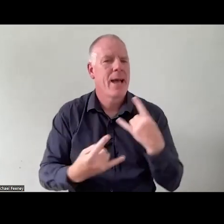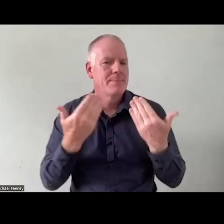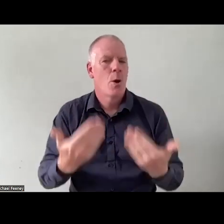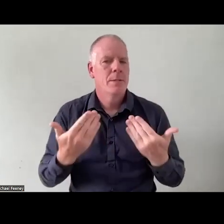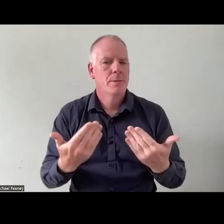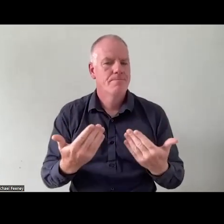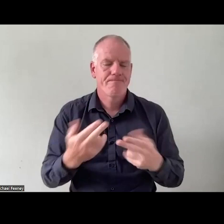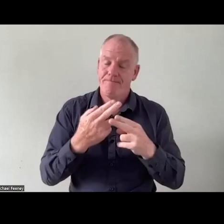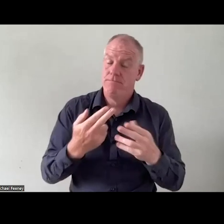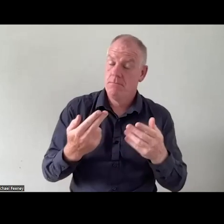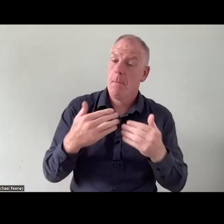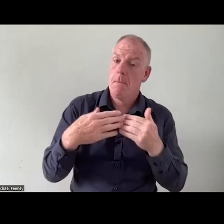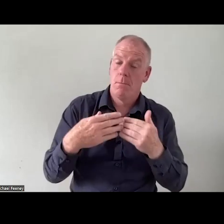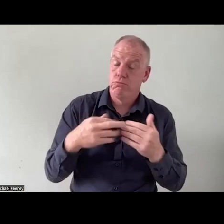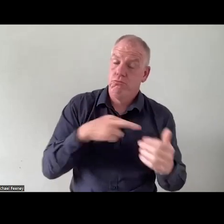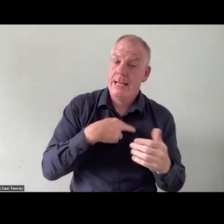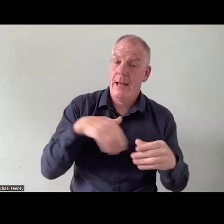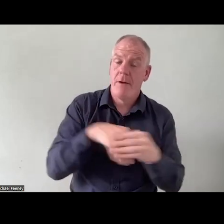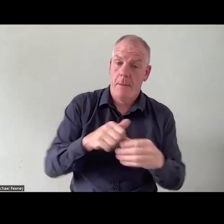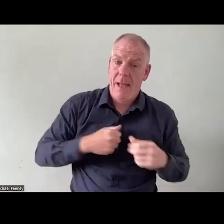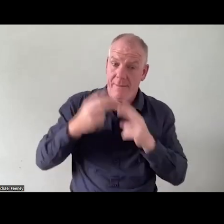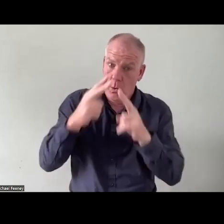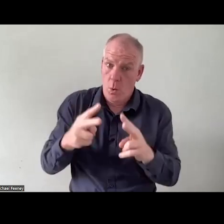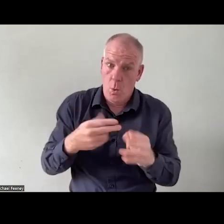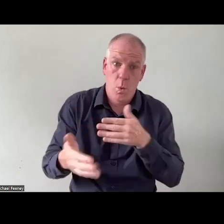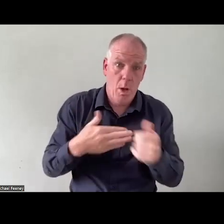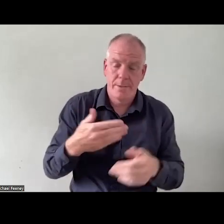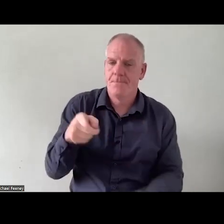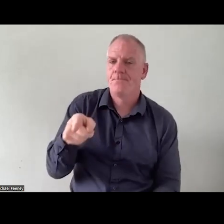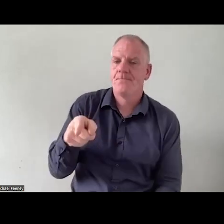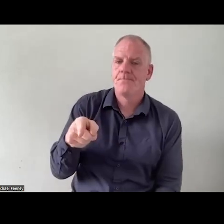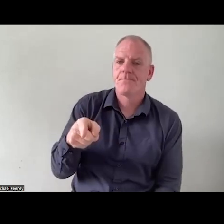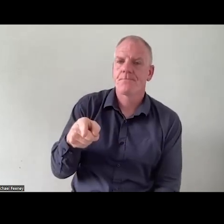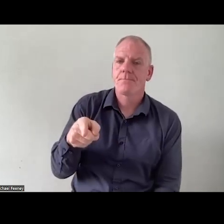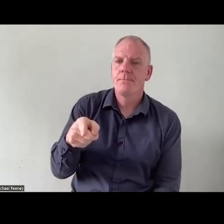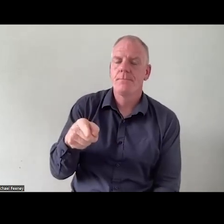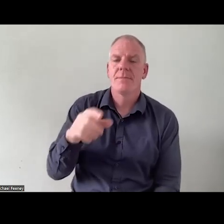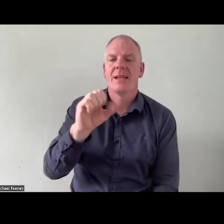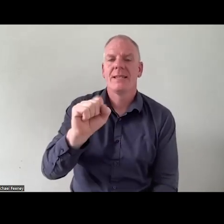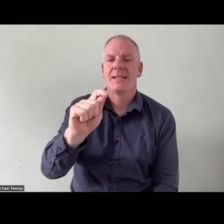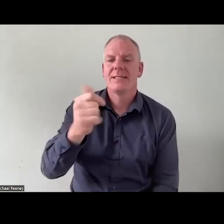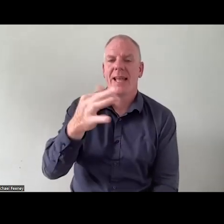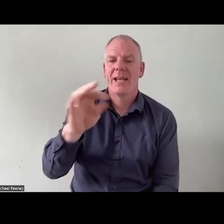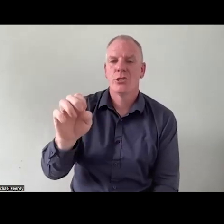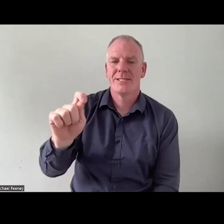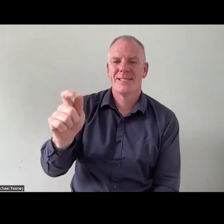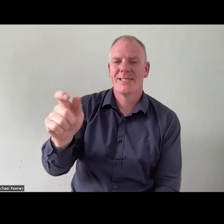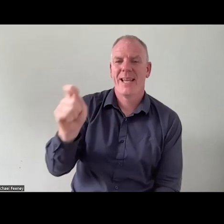not least, in my view, that with Stagetext we were fantastically successful,